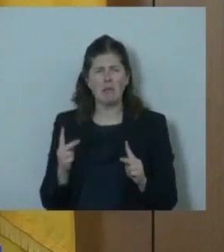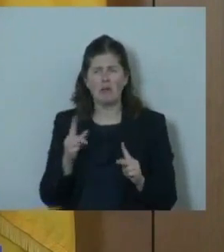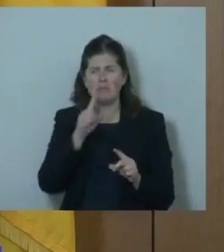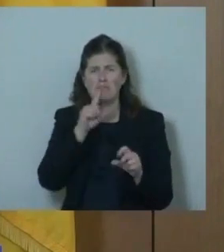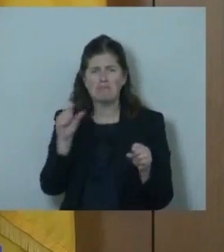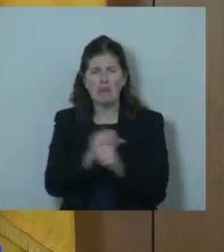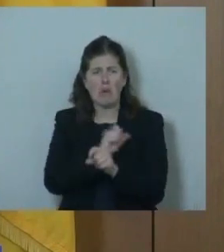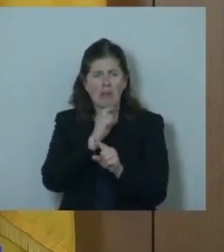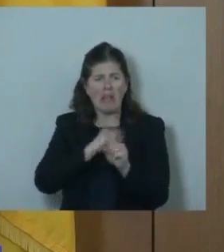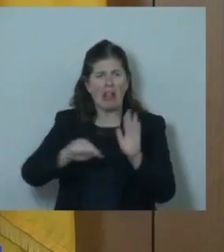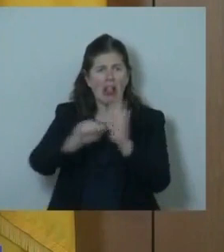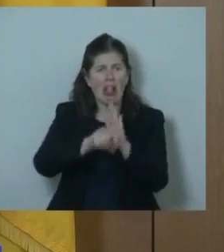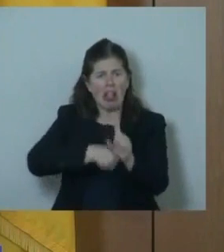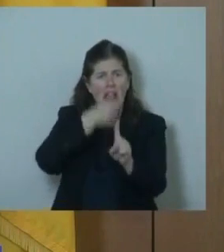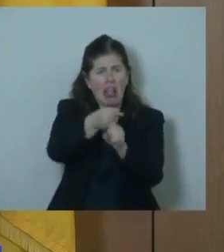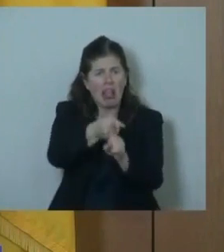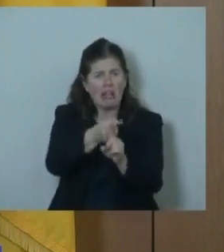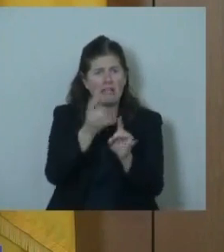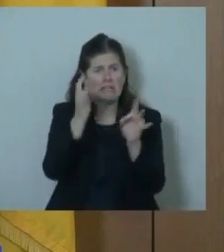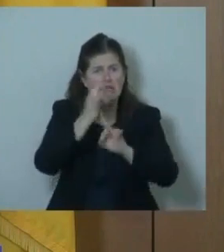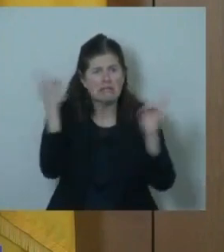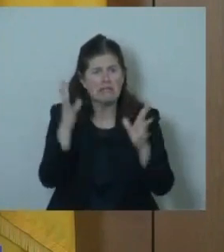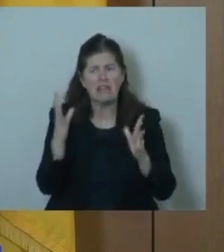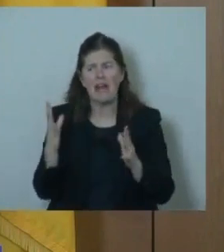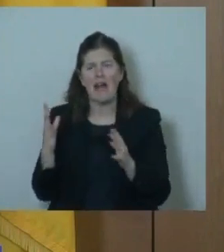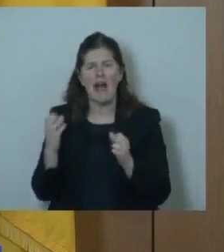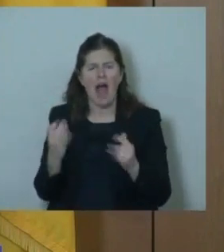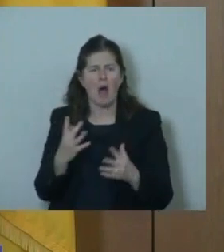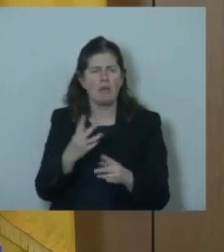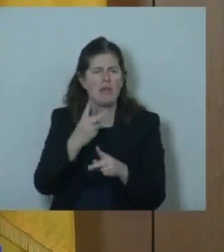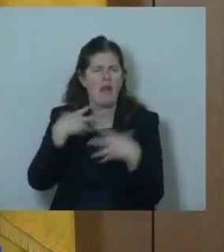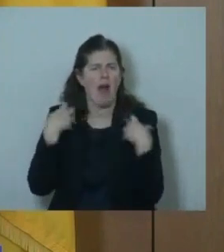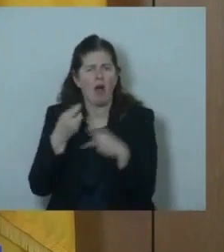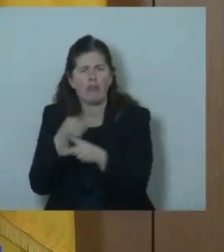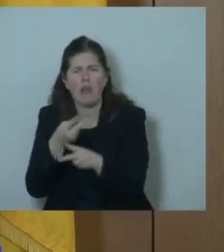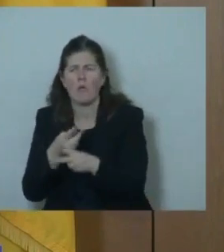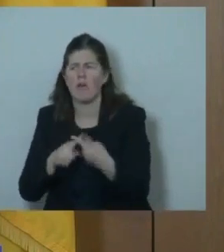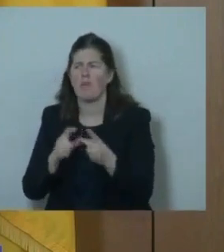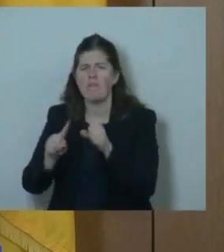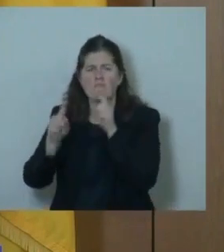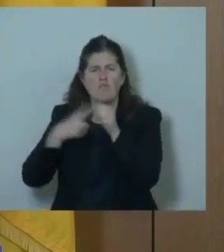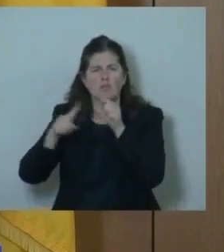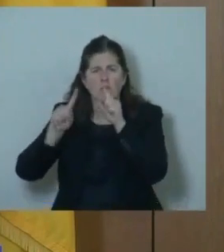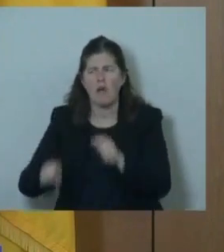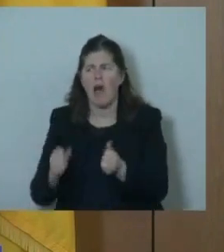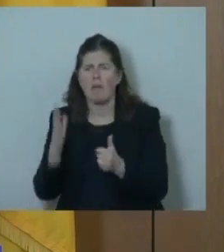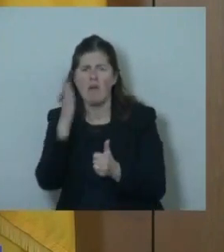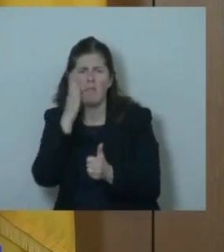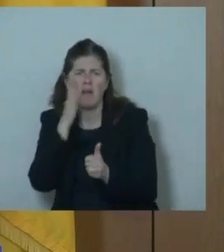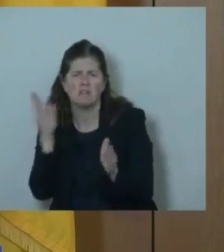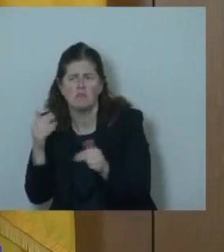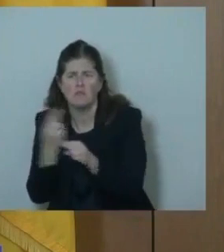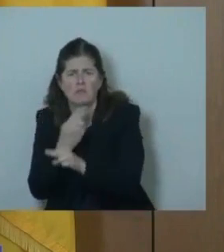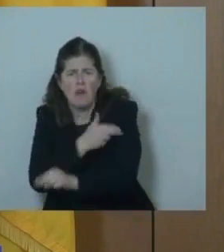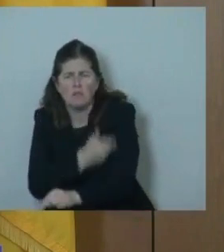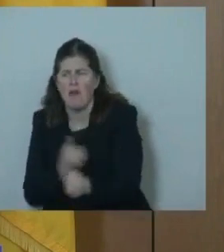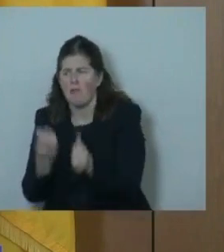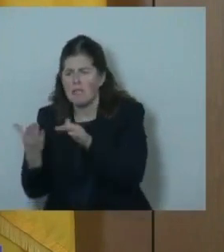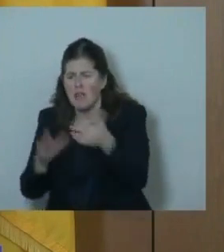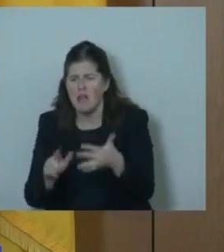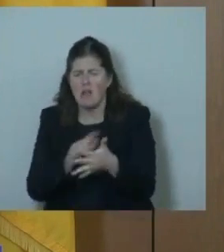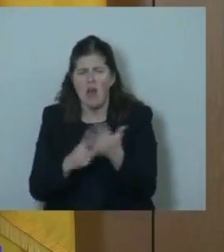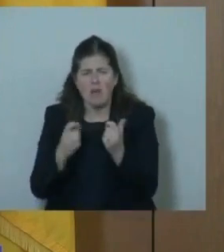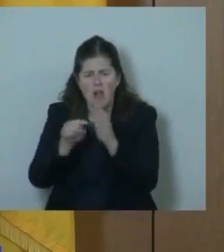EVERY TIME I SEE A GRAPH WITH ANY KIND OF PEAK, THE ONLY THING I THINK ABOUT IS HOW ANY PEOPLE ARE NEGATIVELY IMPACTED BY THAT PEAK.